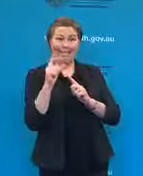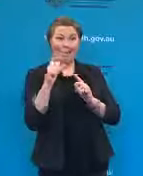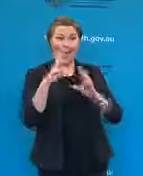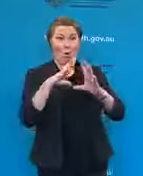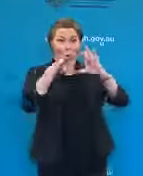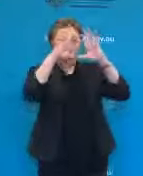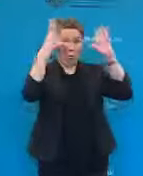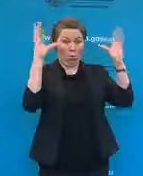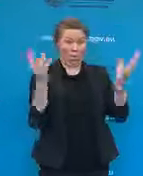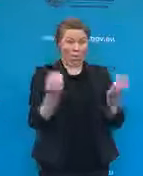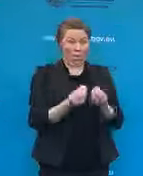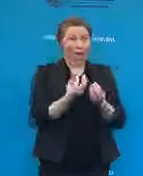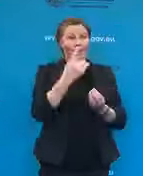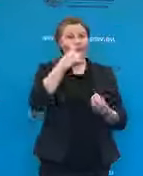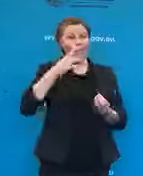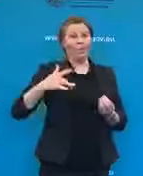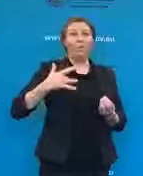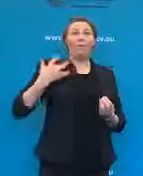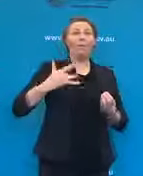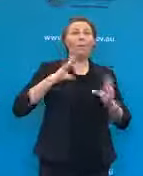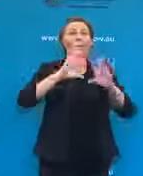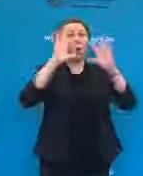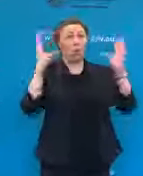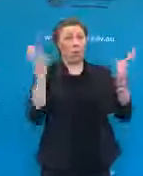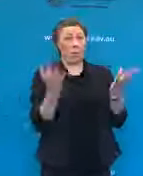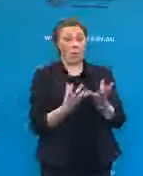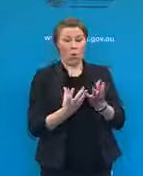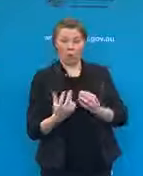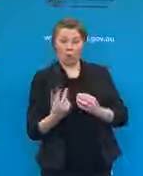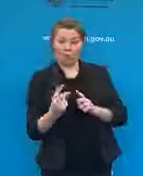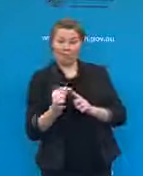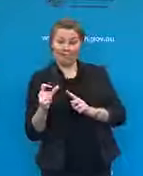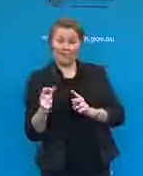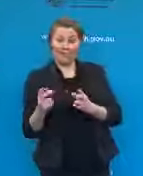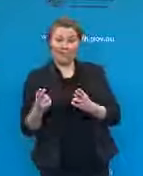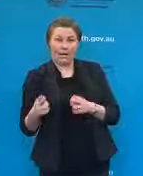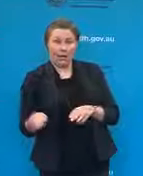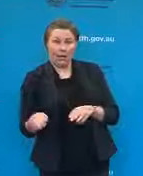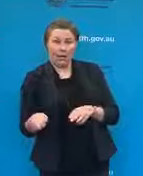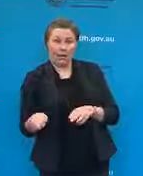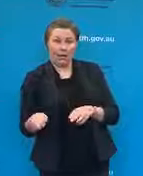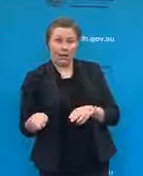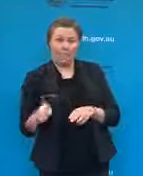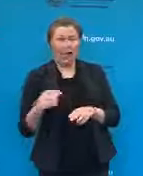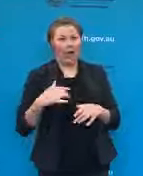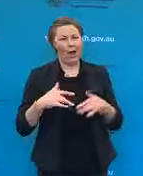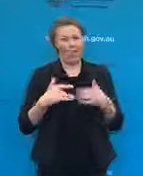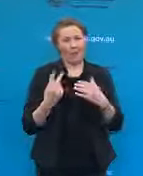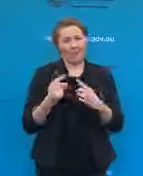international death rate is around 5 percent, I think there is substantial under detection of cases around the world. Thank you.